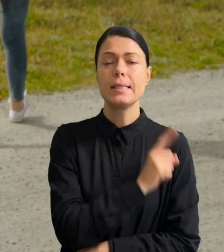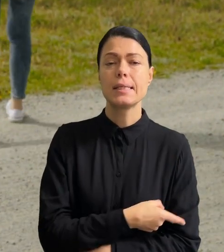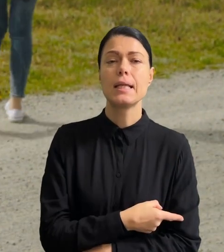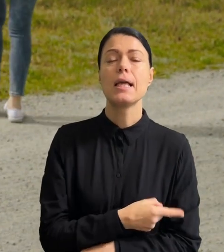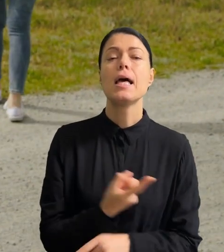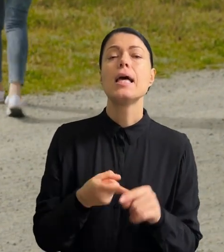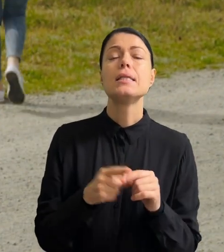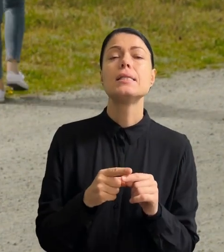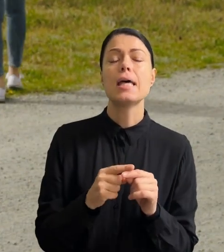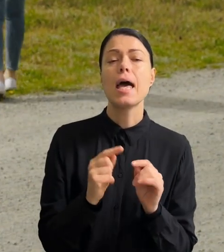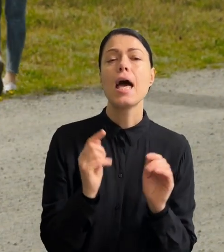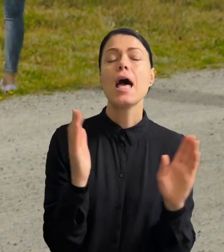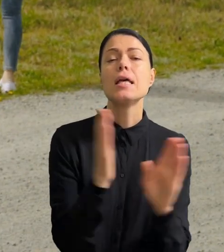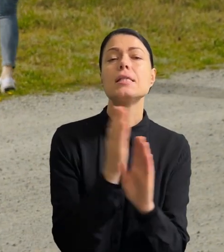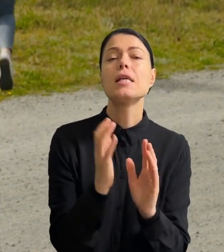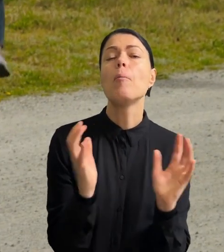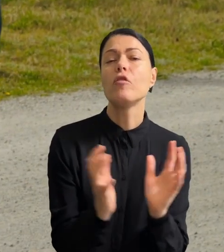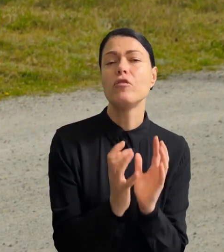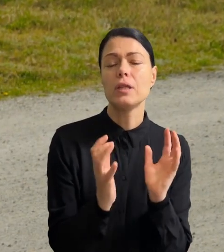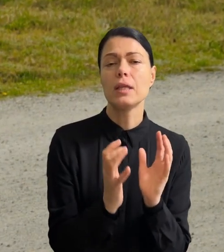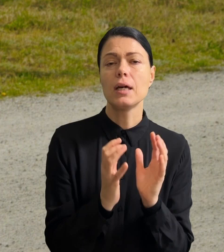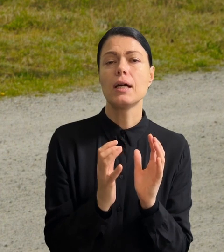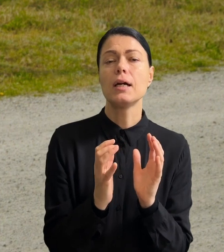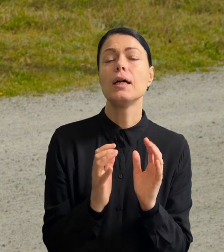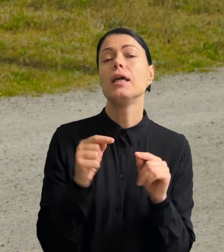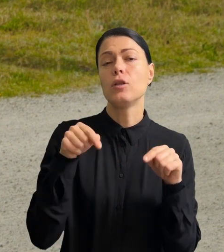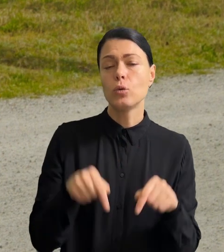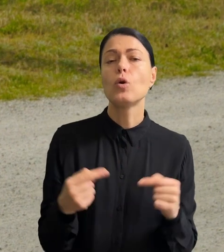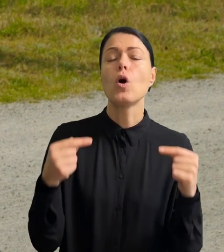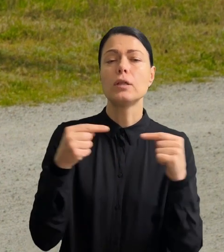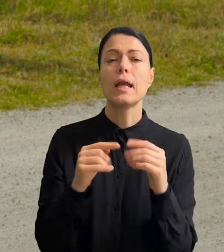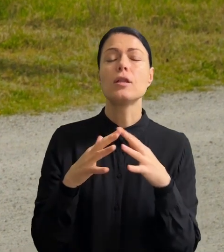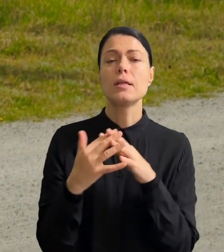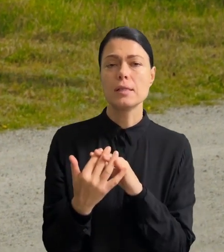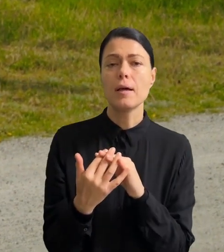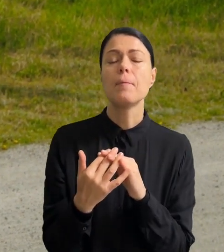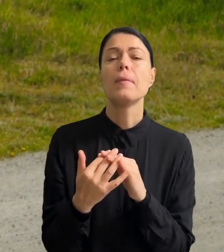We are here in the Barnim Nature Park, in the village of Hobrechtsfelde.